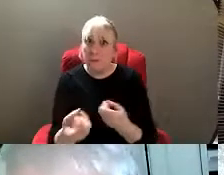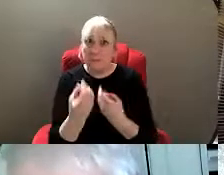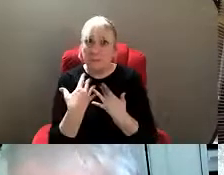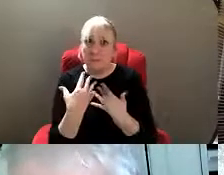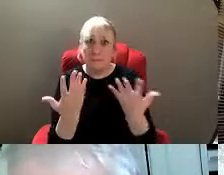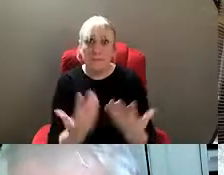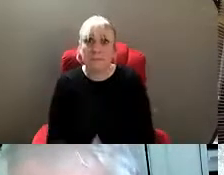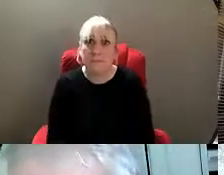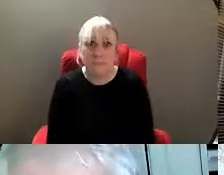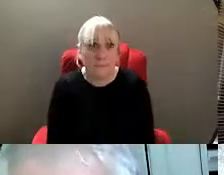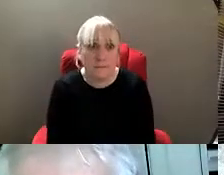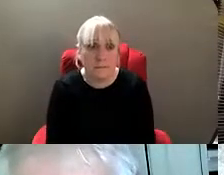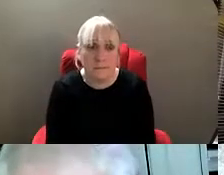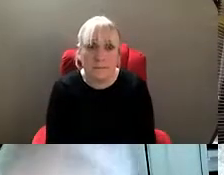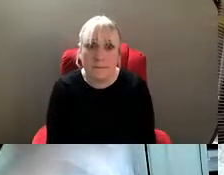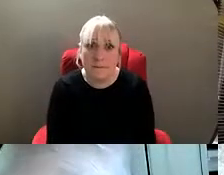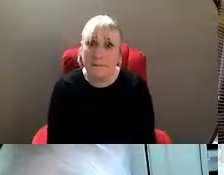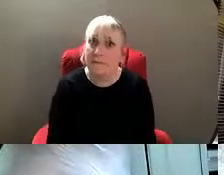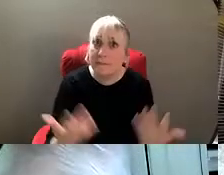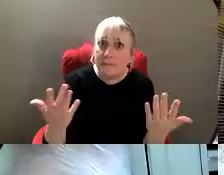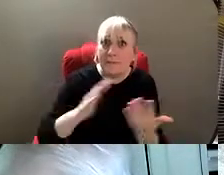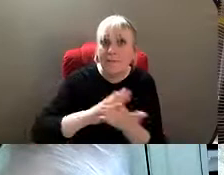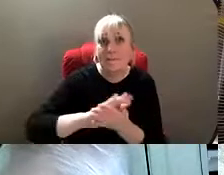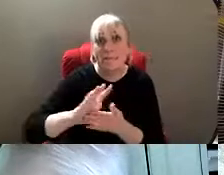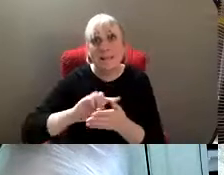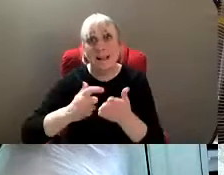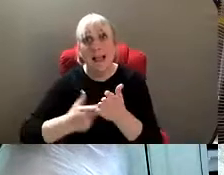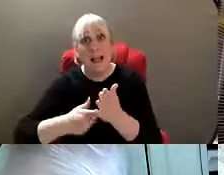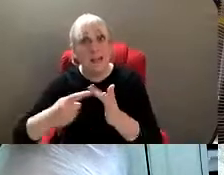or harry would you like to share with us i mean i know that you've been